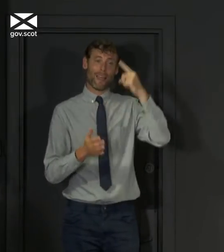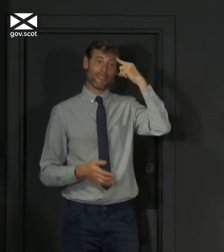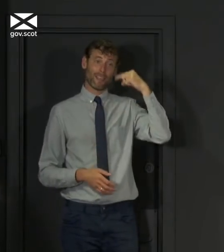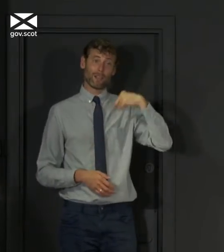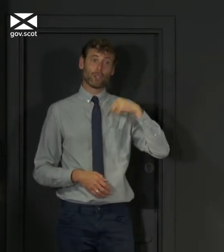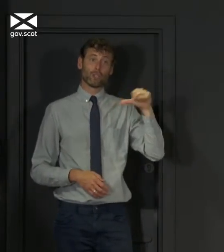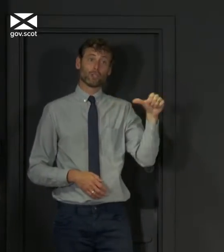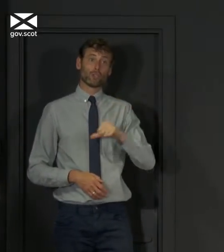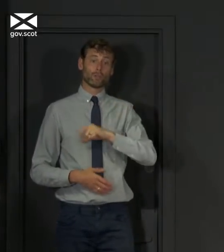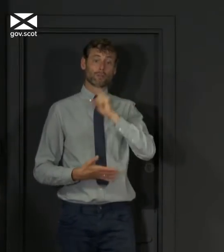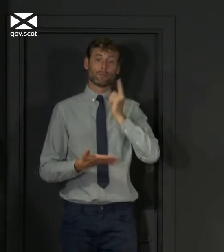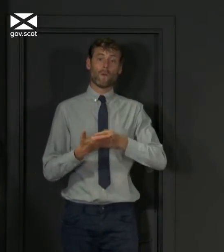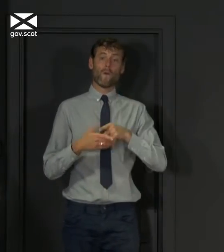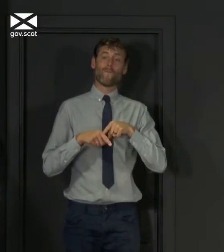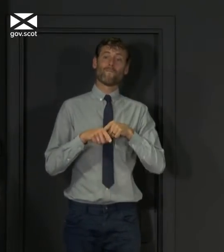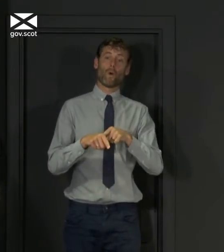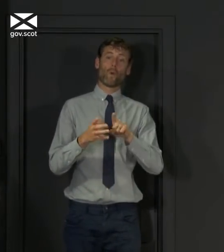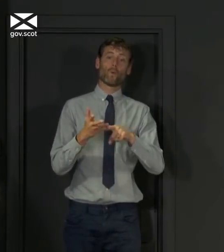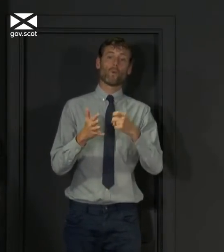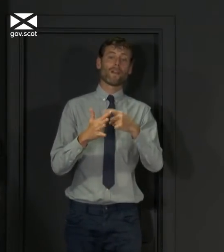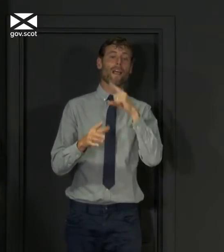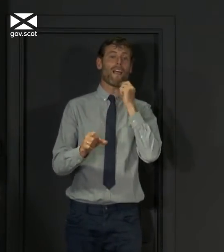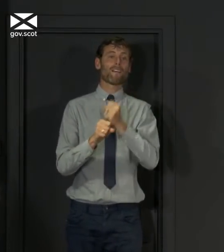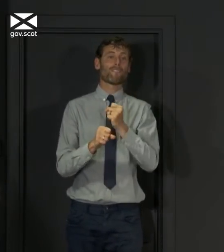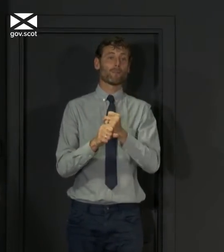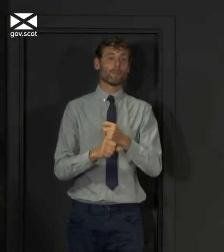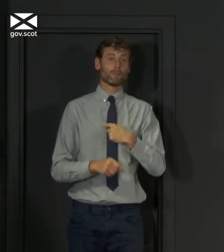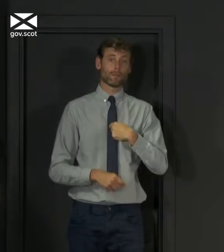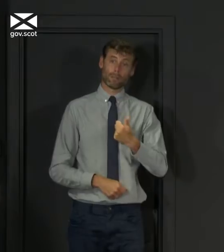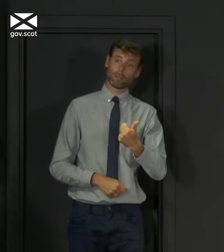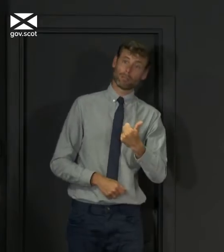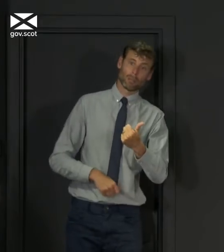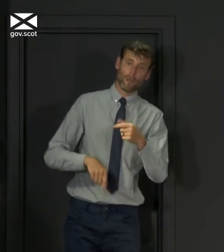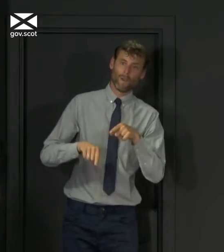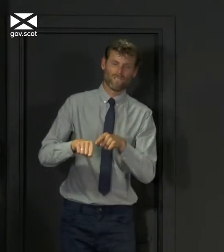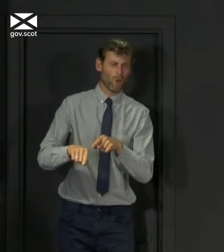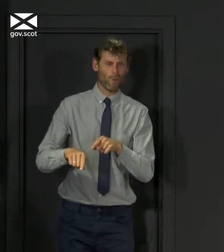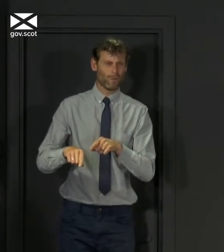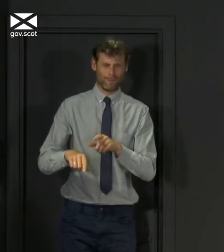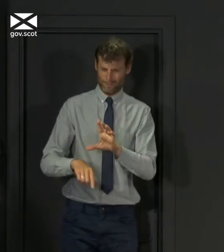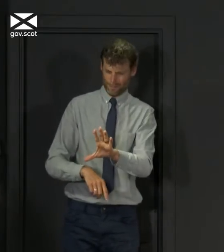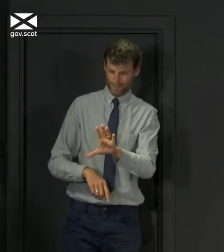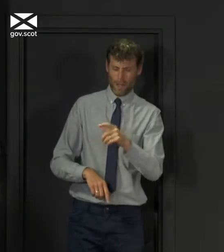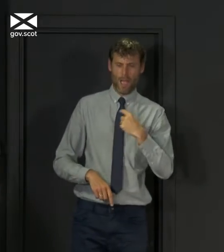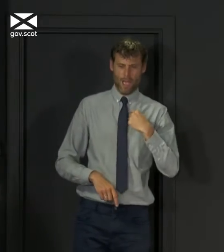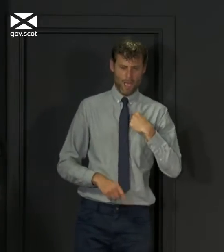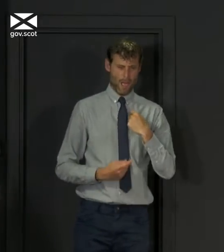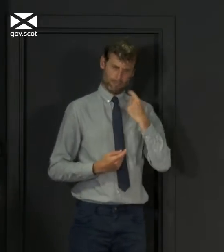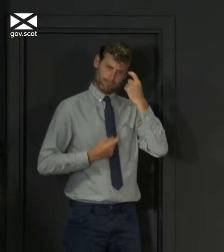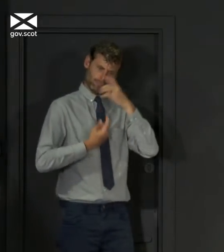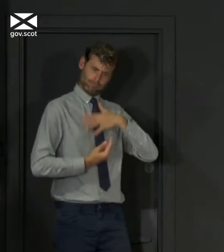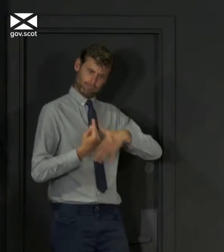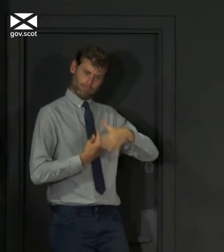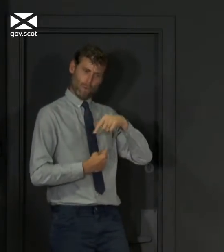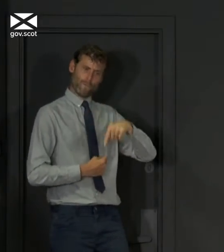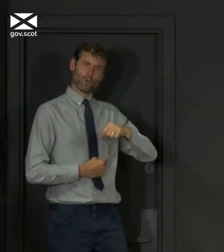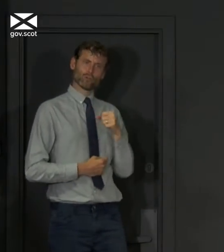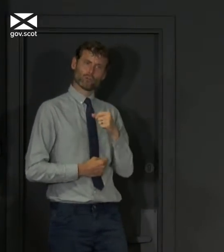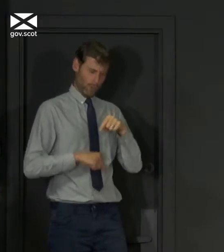I don't think I should blindly follow anybody, I think I should make the decisions that I think are right for Scotland, that is my job and my duty. But, you know, retail opened